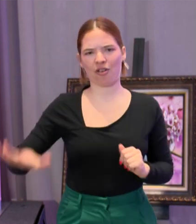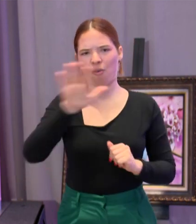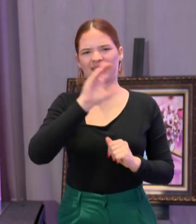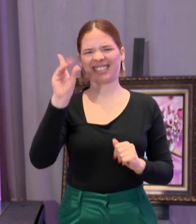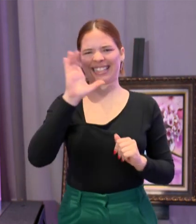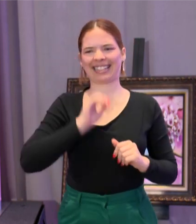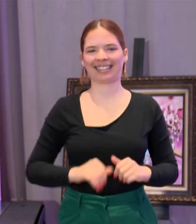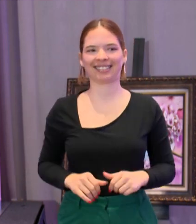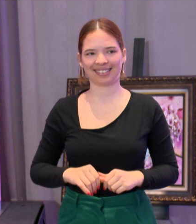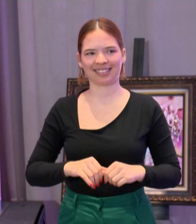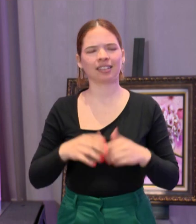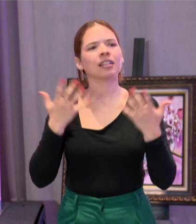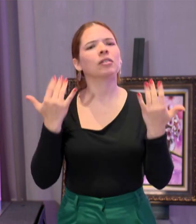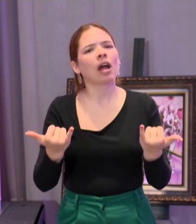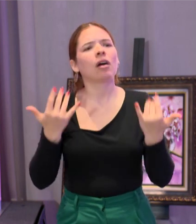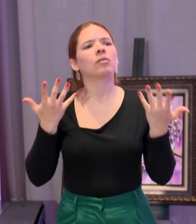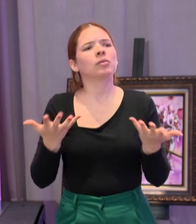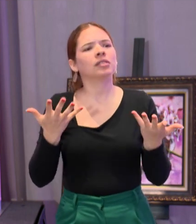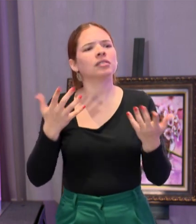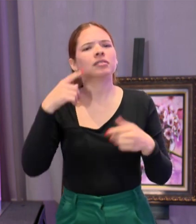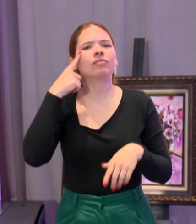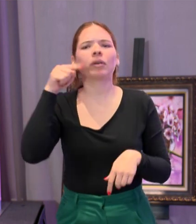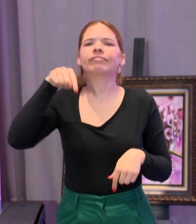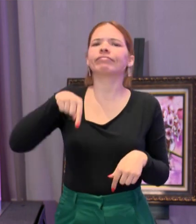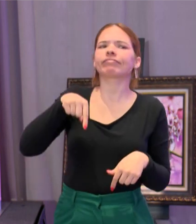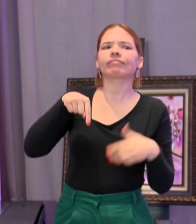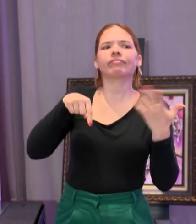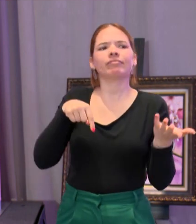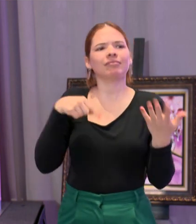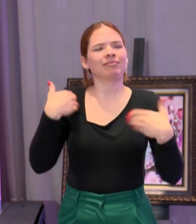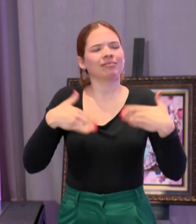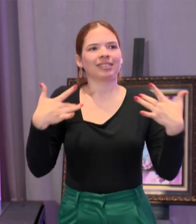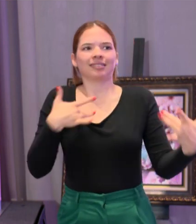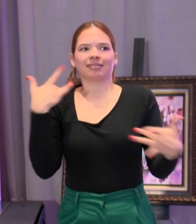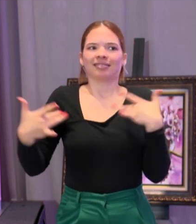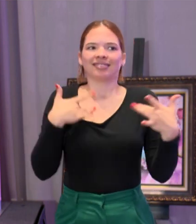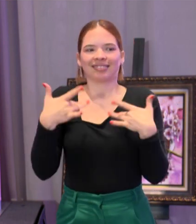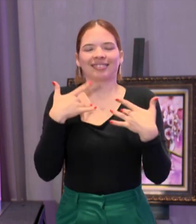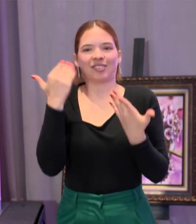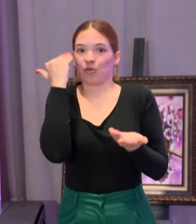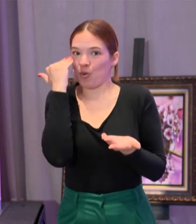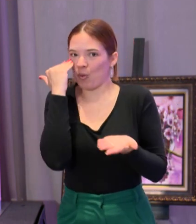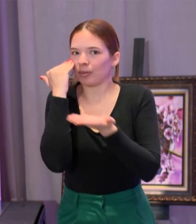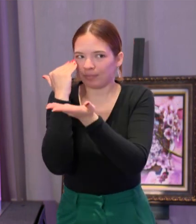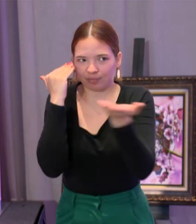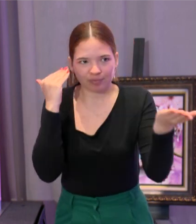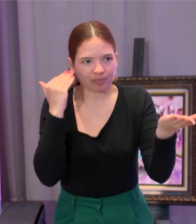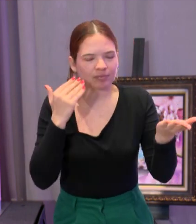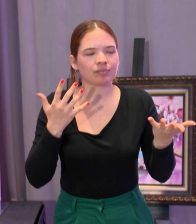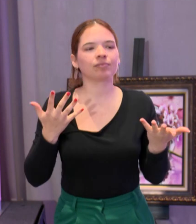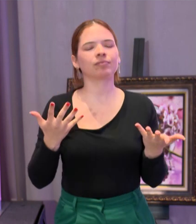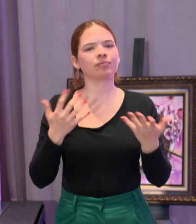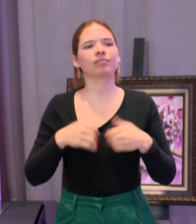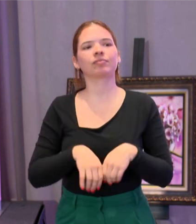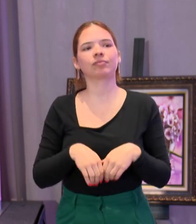ABOUT TODAY, AND I'M ACTUALLY PRETTY ANXIOUS TO KNOW MYSELF, IS WHEN THE PEAK BLOOM IS BUT